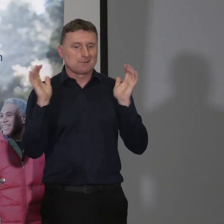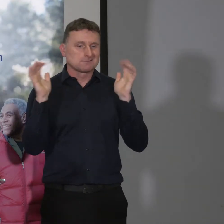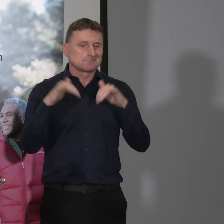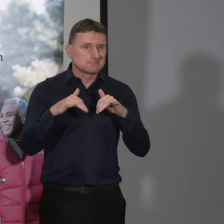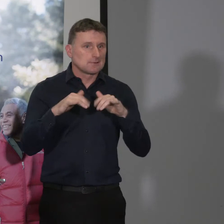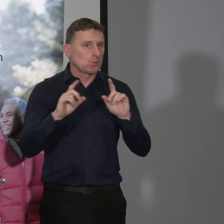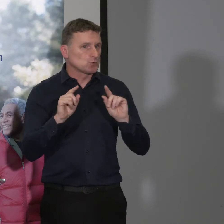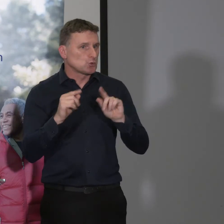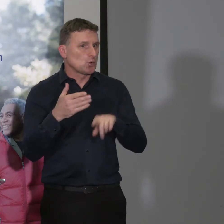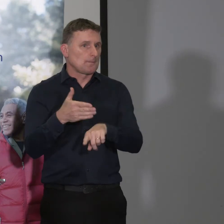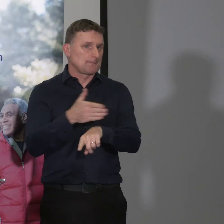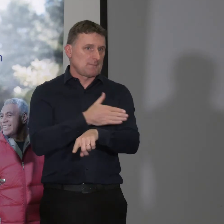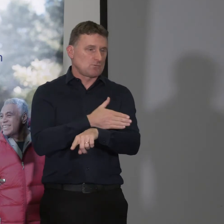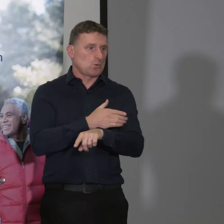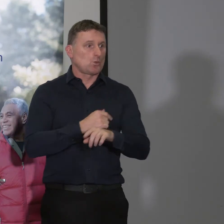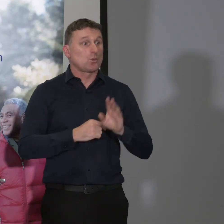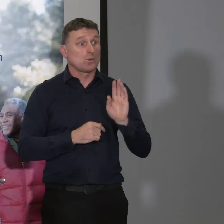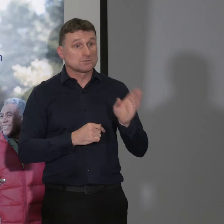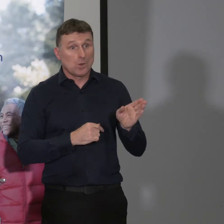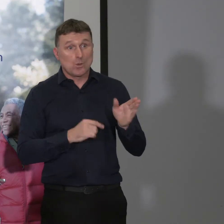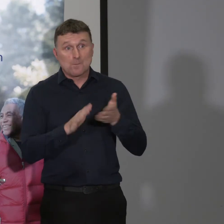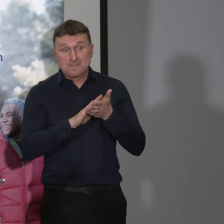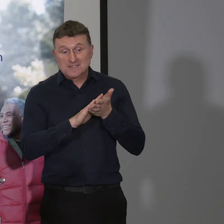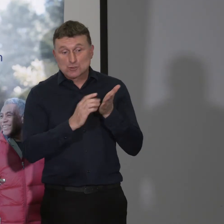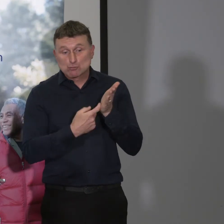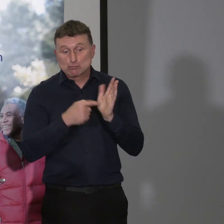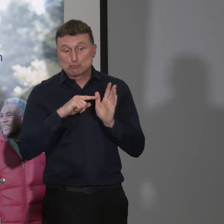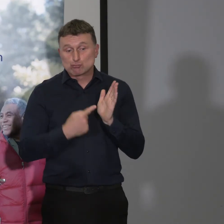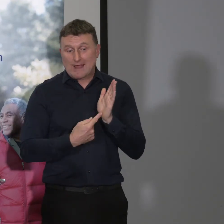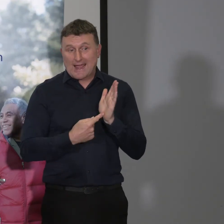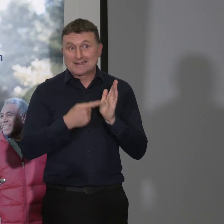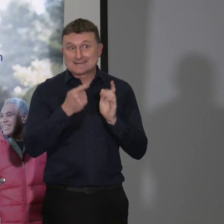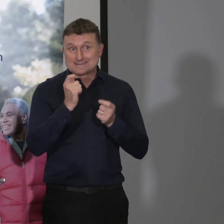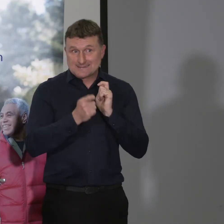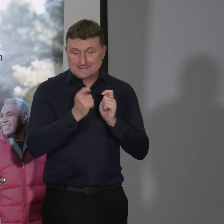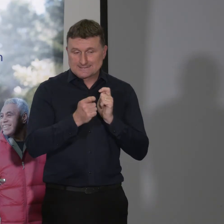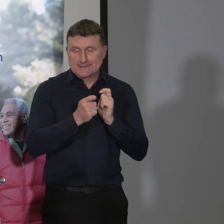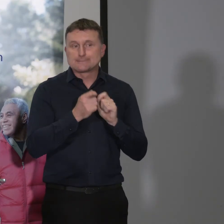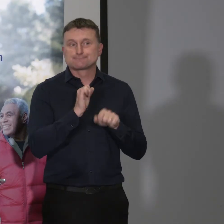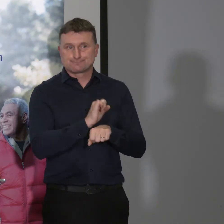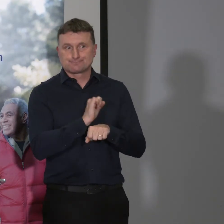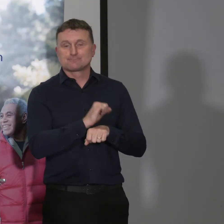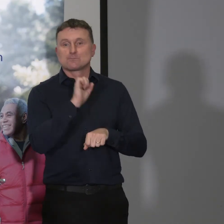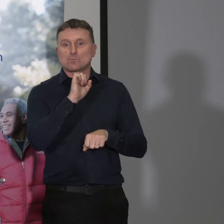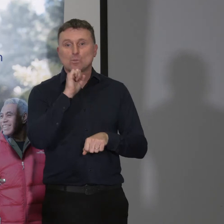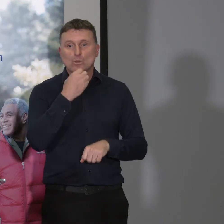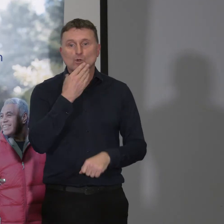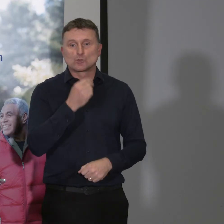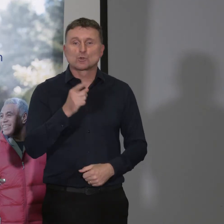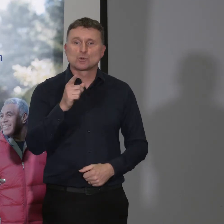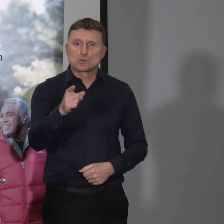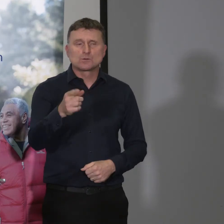those sorts of things. Definitely one of the things being considered.